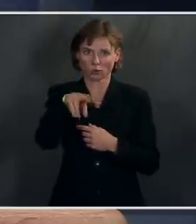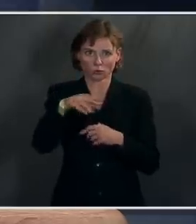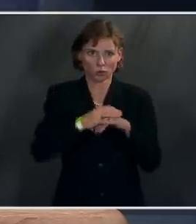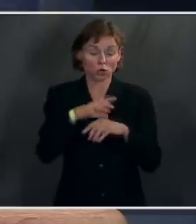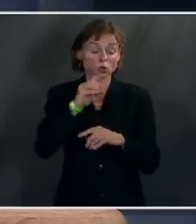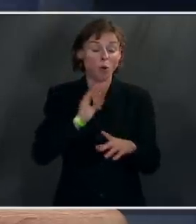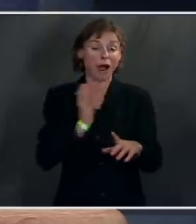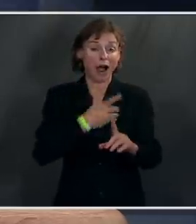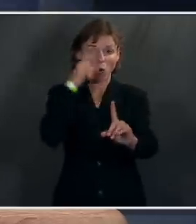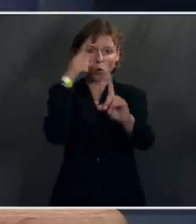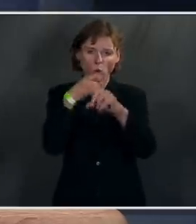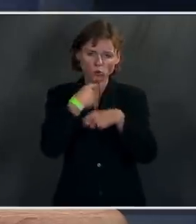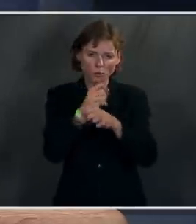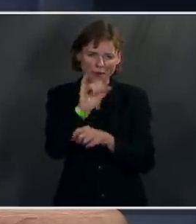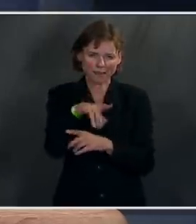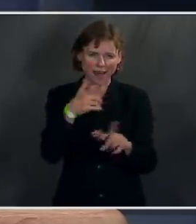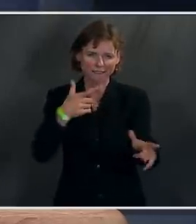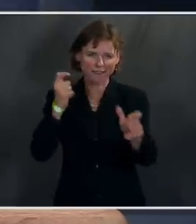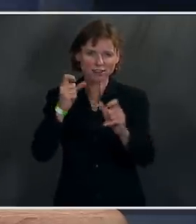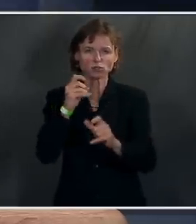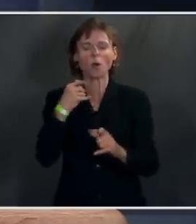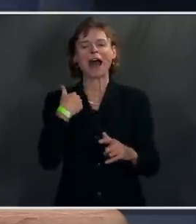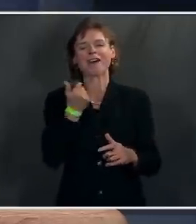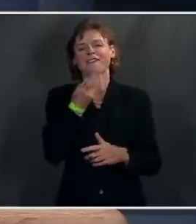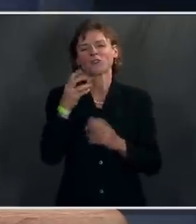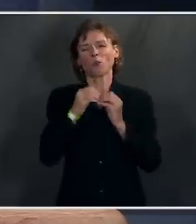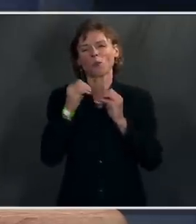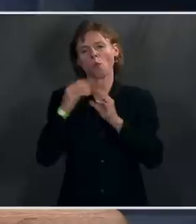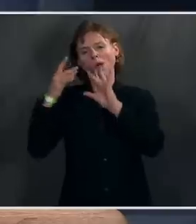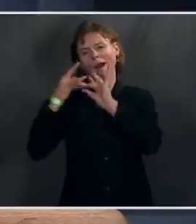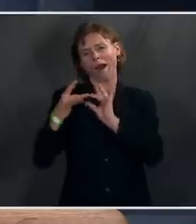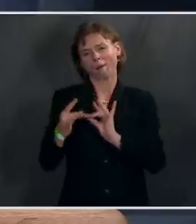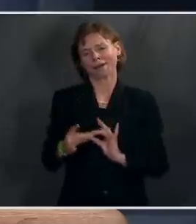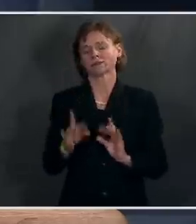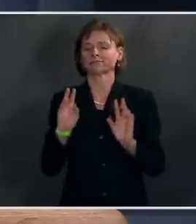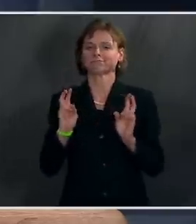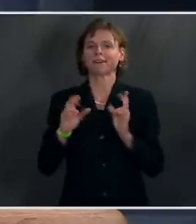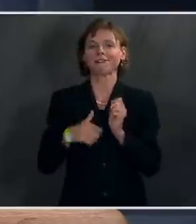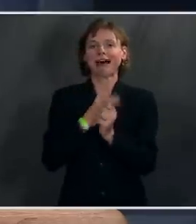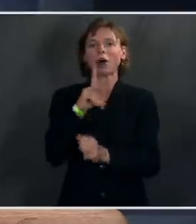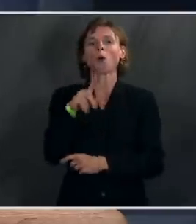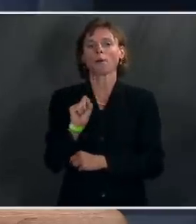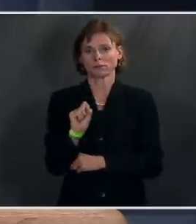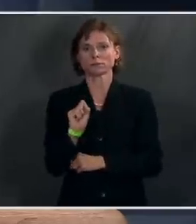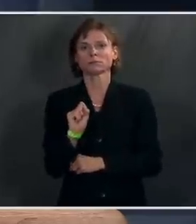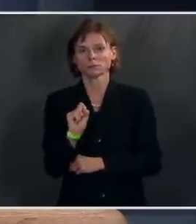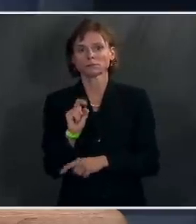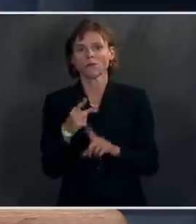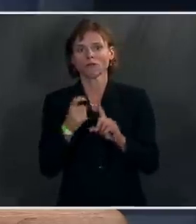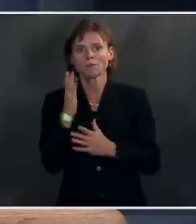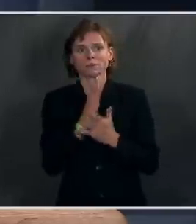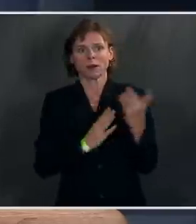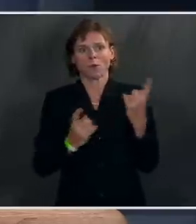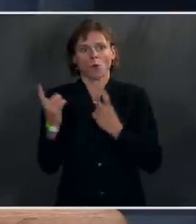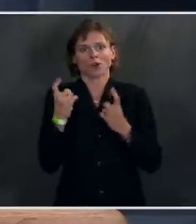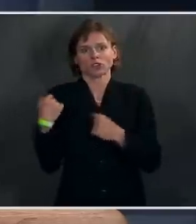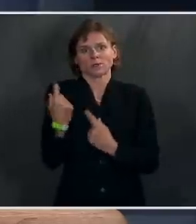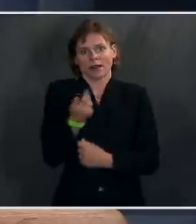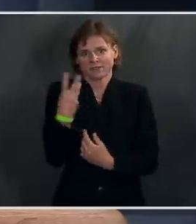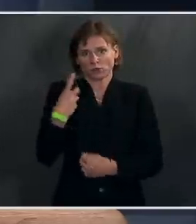I have a couple of additional readouts or follow ups, I should say, from some questions that have been asked in here over the last several days.